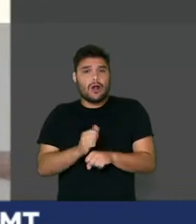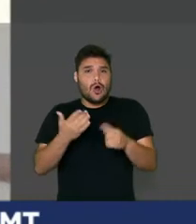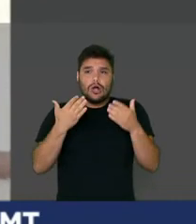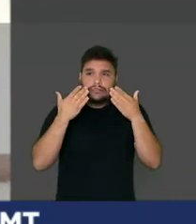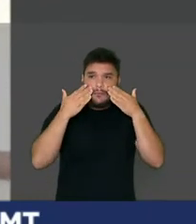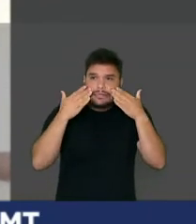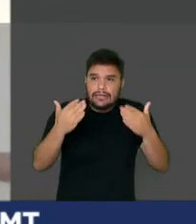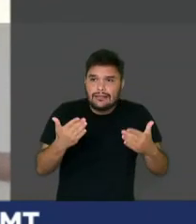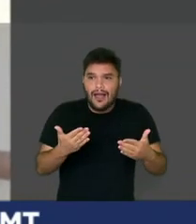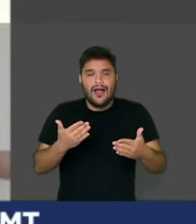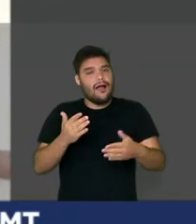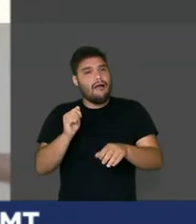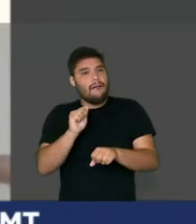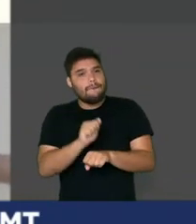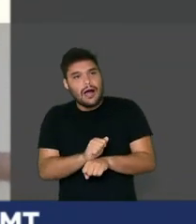QUANDO COMEÇOU A PANDEMIA, DEIXARAM DE APRESENTAR, DE